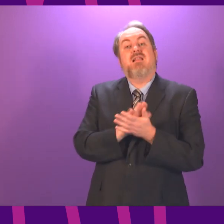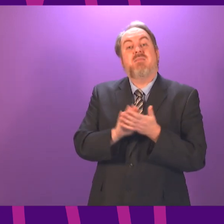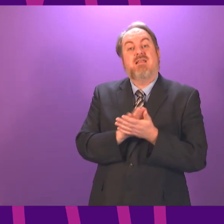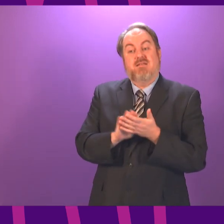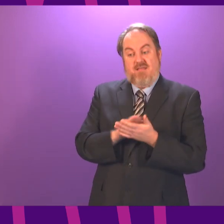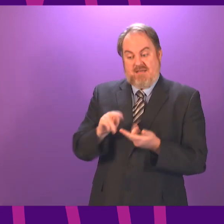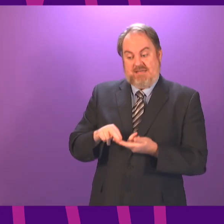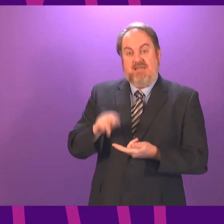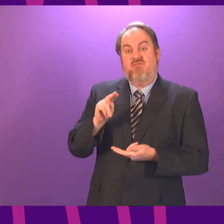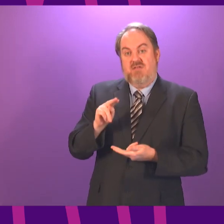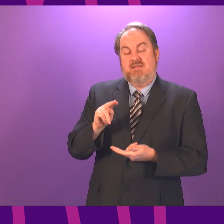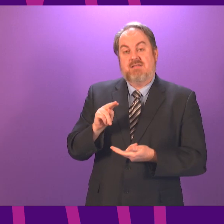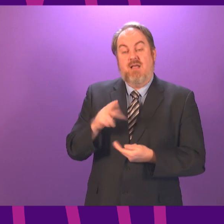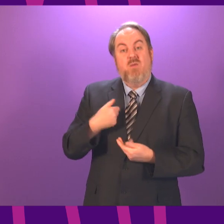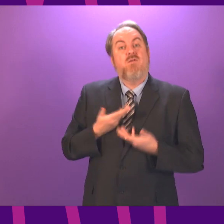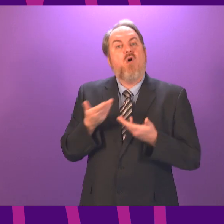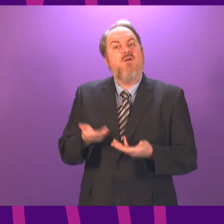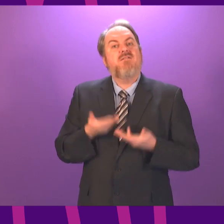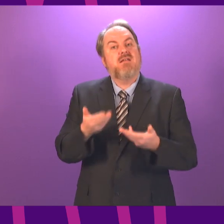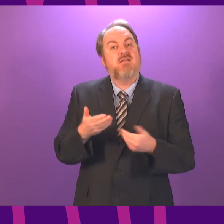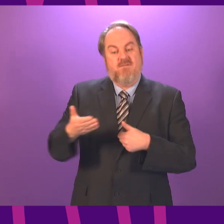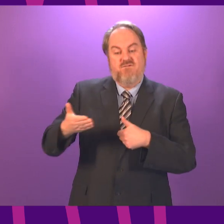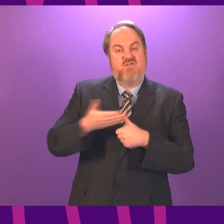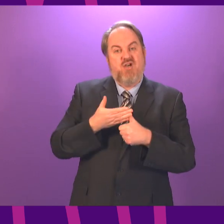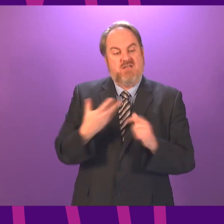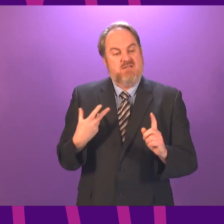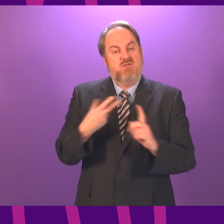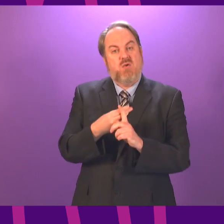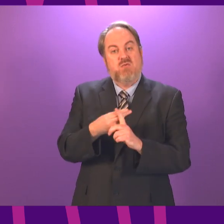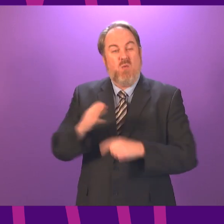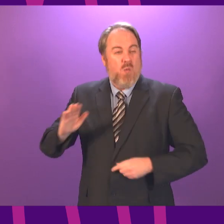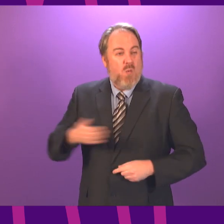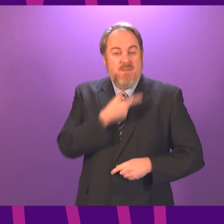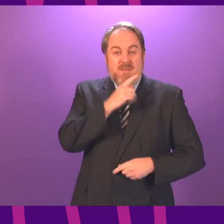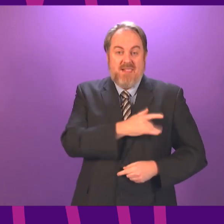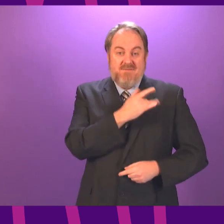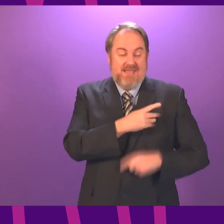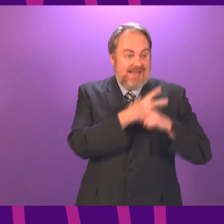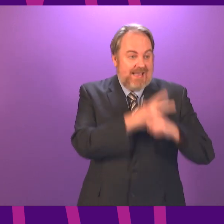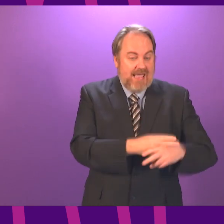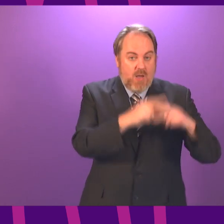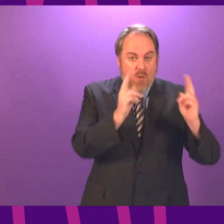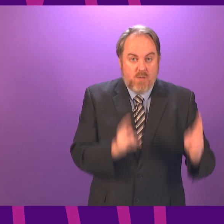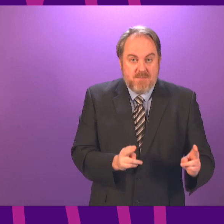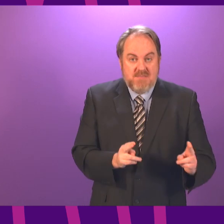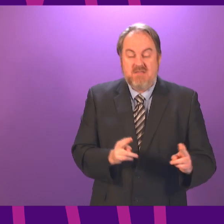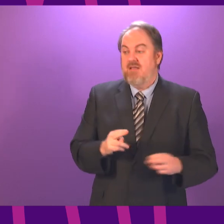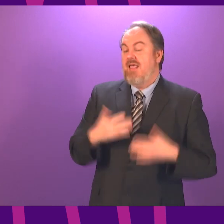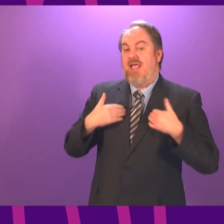As I indicated yesterday, we have offered first doses to all over-70s, all care home residents, all front-line health and care workers, and all people with a serious clinical